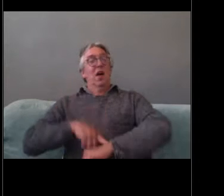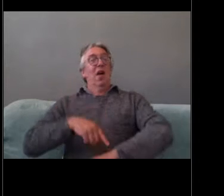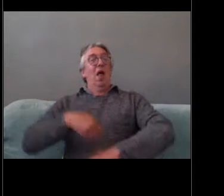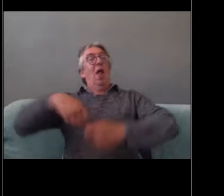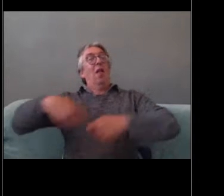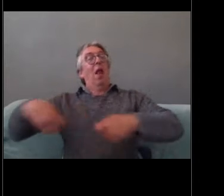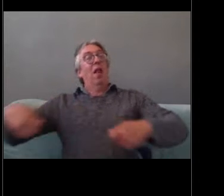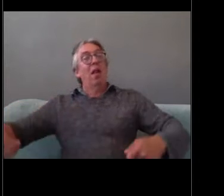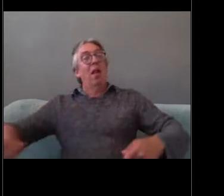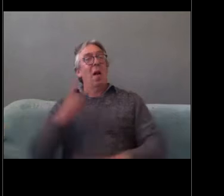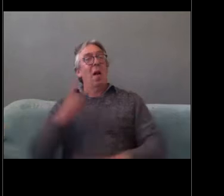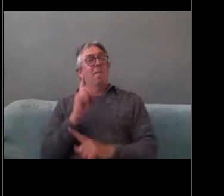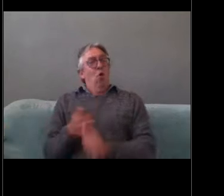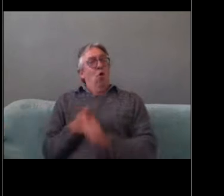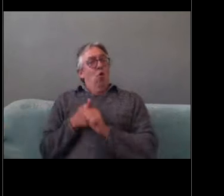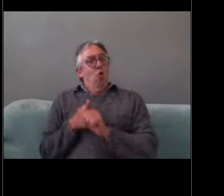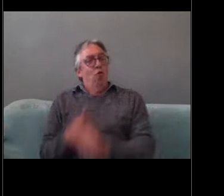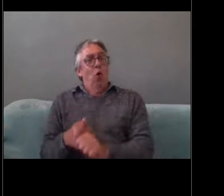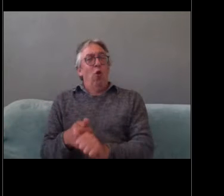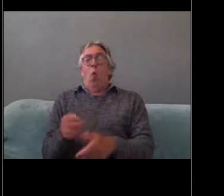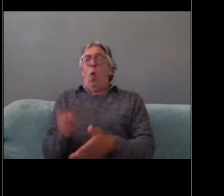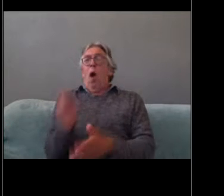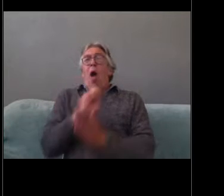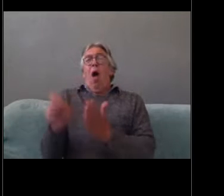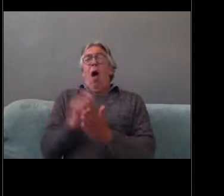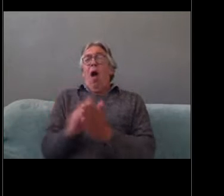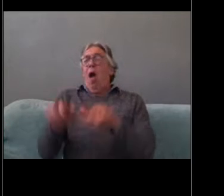administrative requirements, but this is not the case anymore.